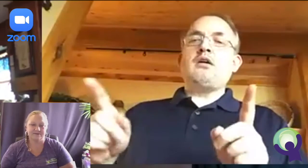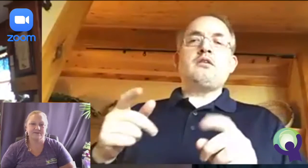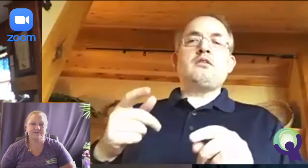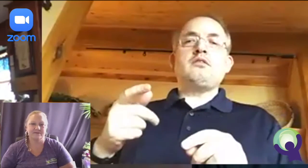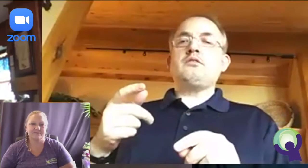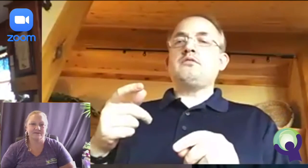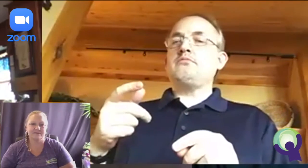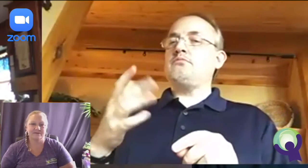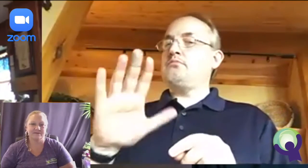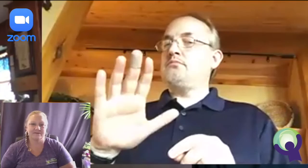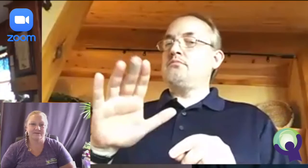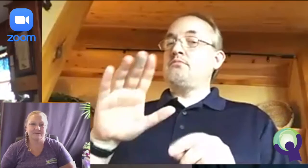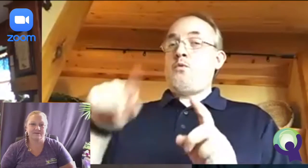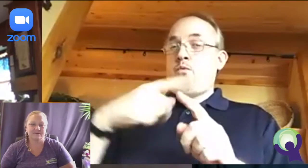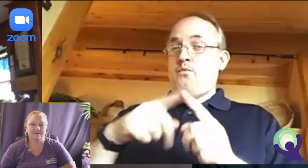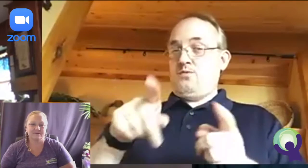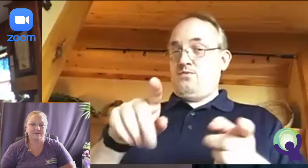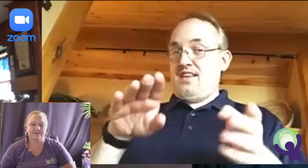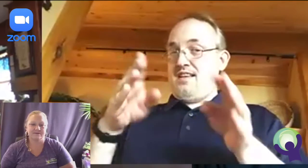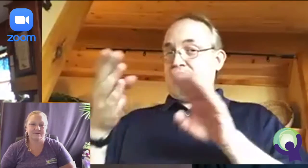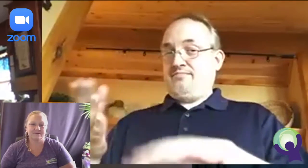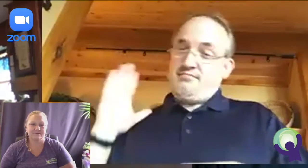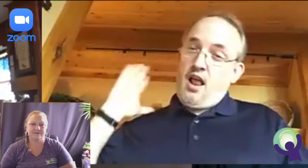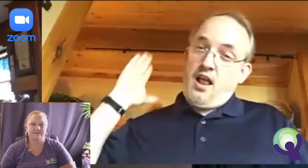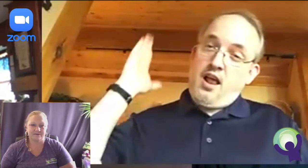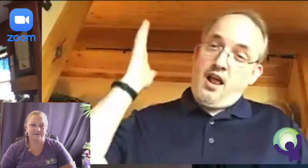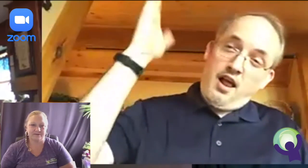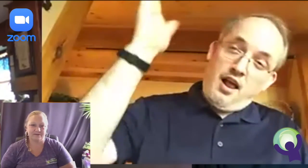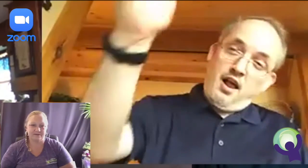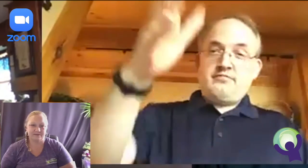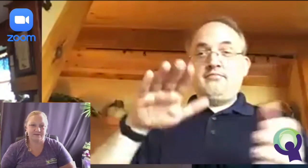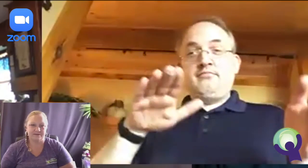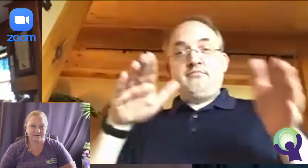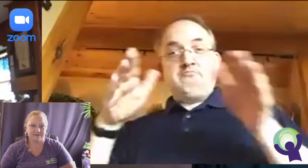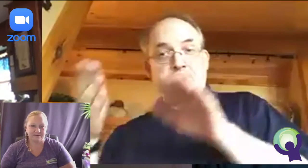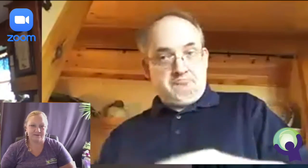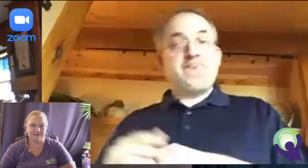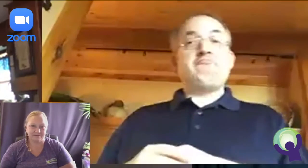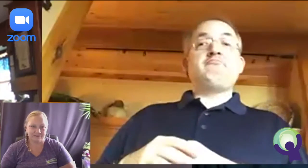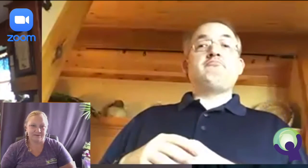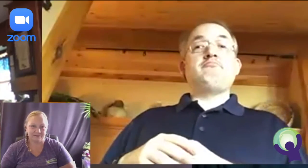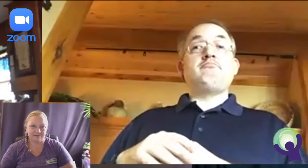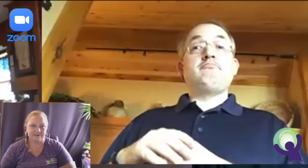follow that in your own life. It's not about money when at the end of your life